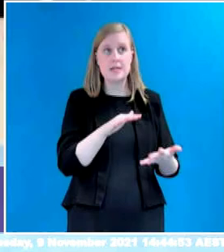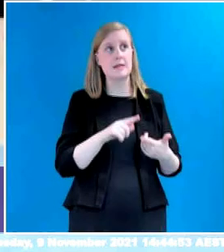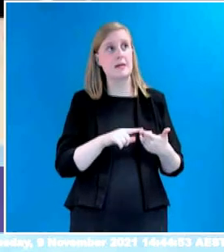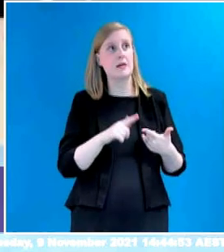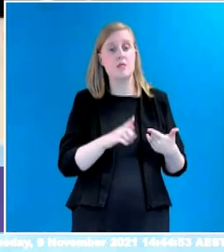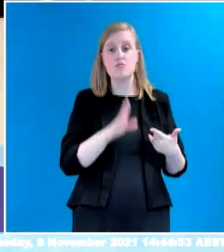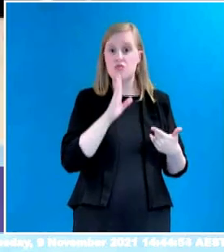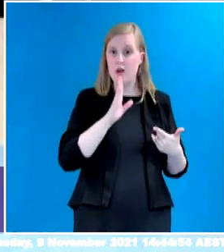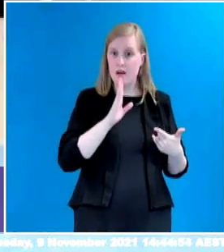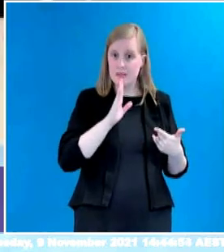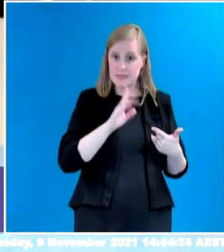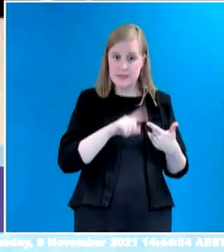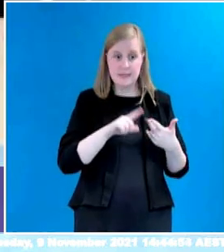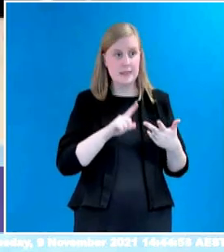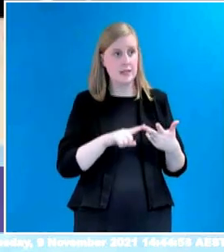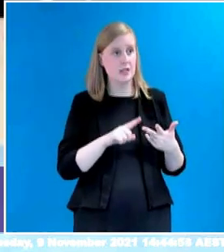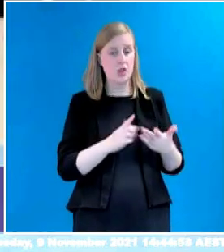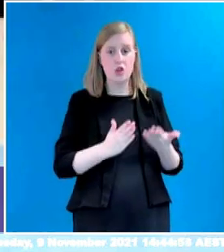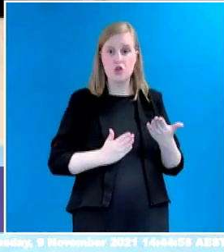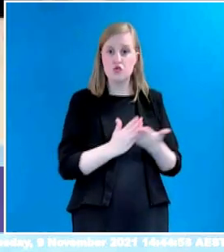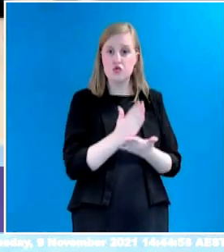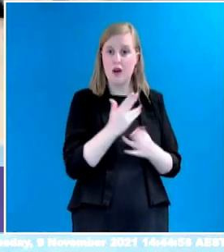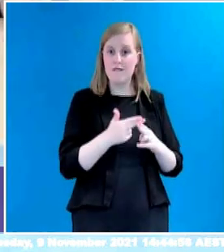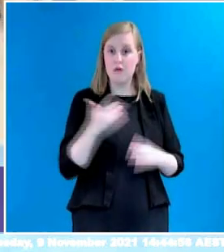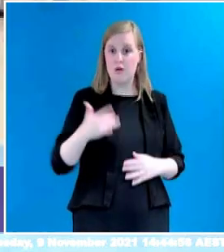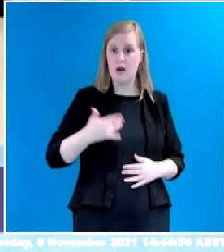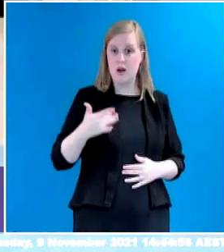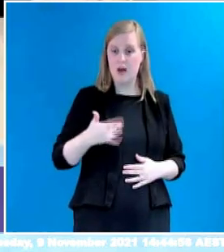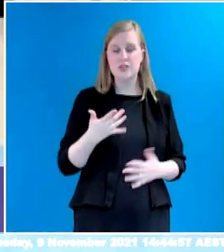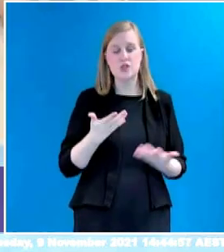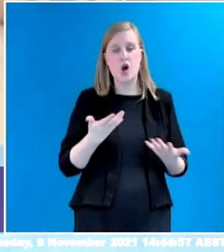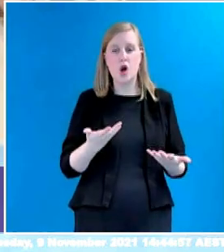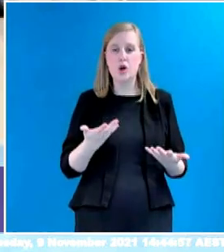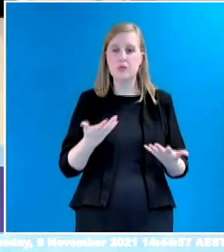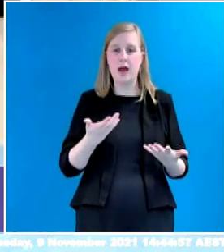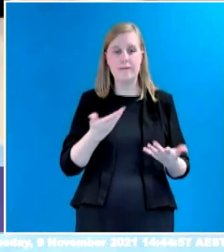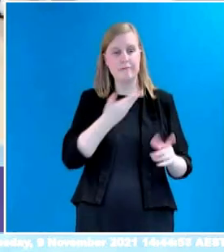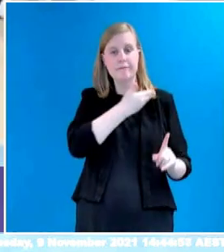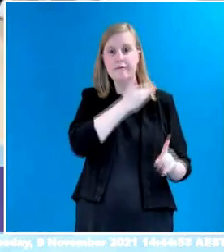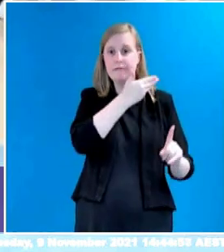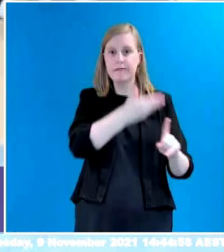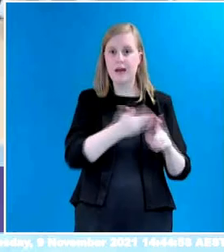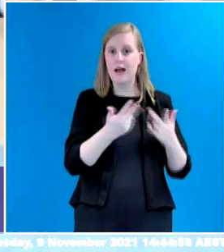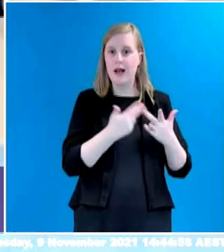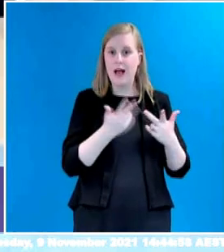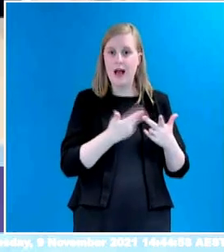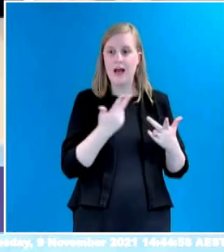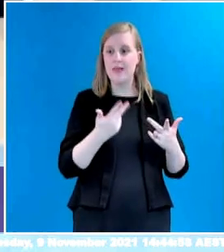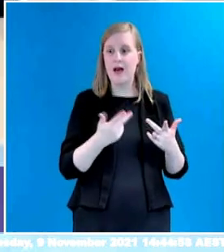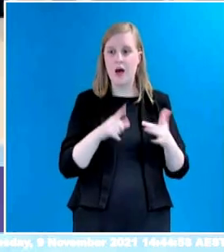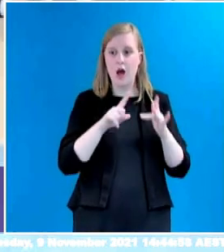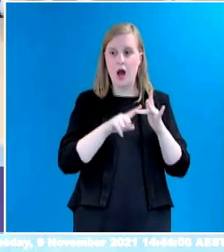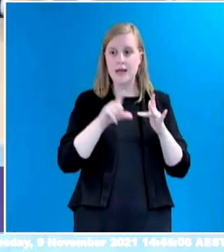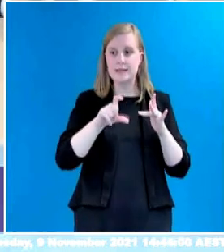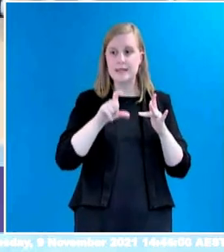those more traditional civil and political rights. But we would also consider, based on the language of the text, article 8 in the